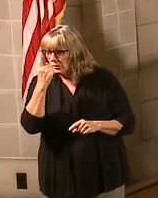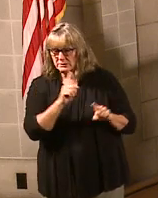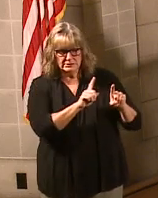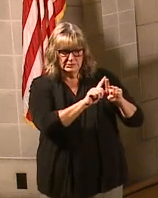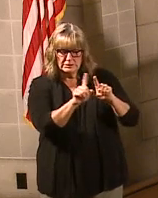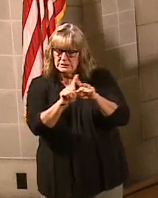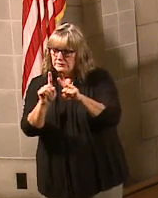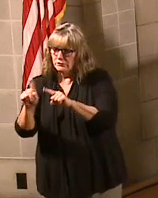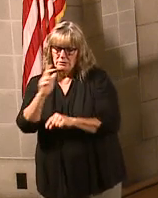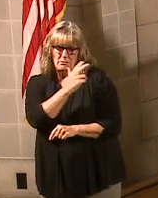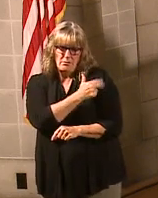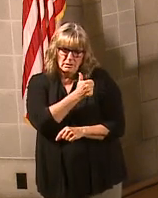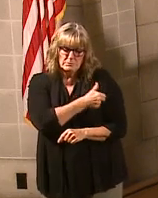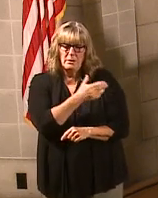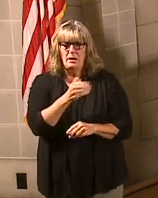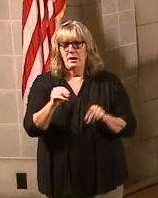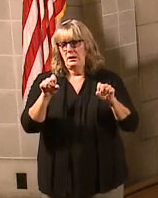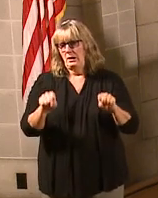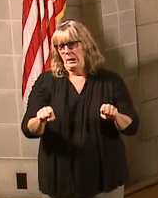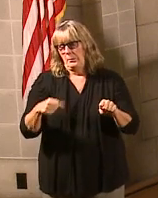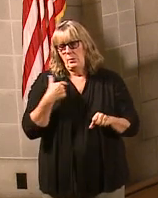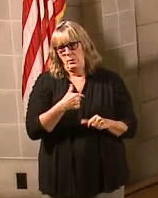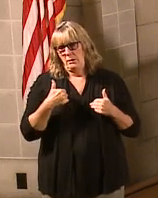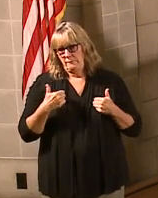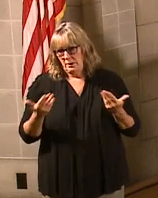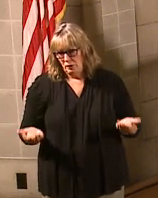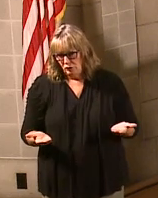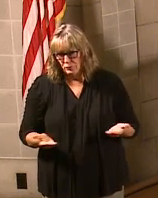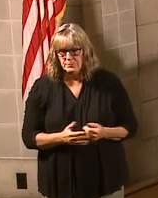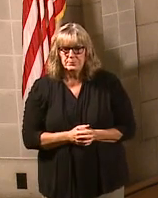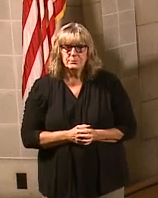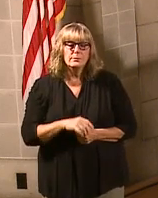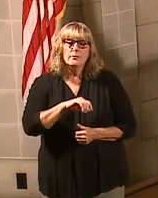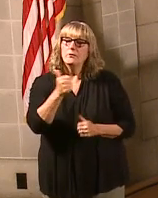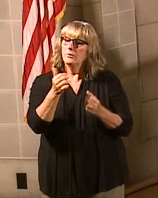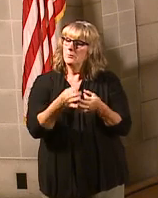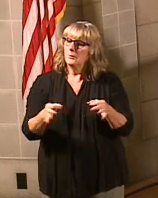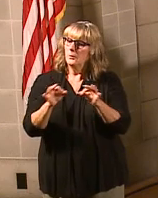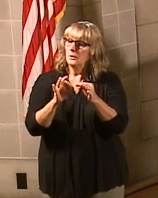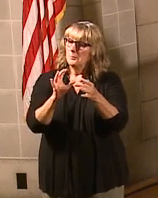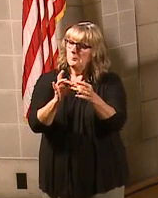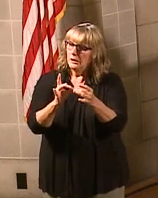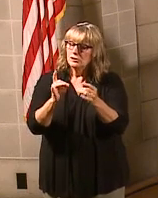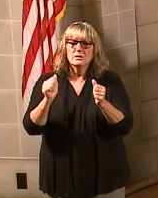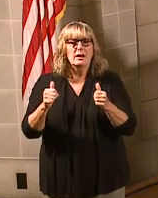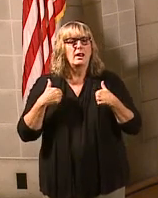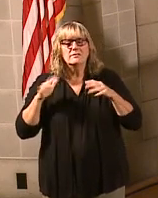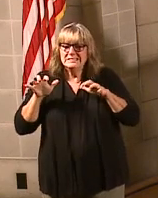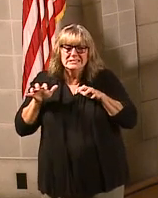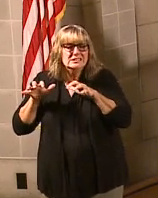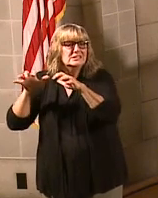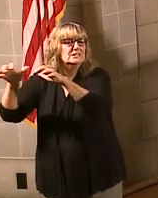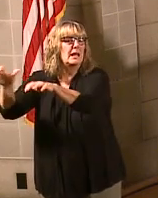REQUIRING ICU LEVEL CARE. I HOPE THAT INFORMATION IS HELPFUL TO UNDERSTAND THE DIFFERENT TYPES OF HOSPITALS AND